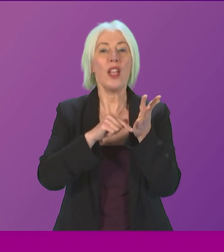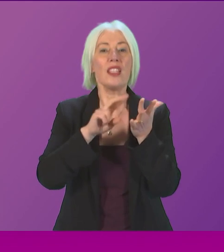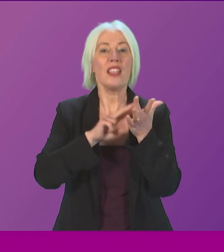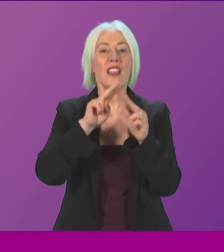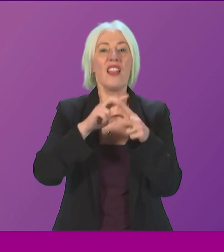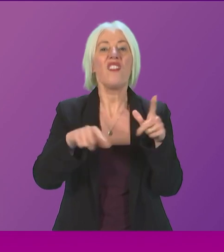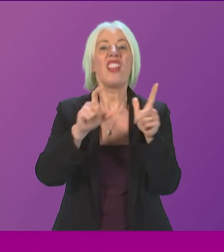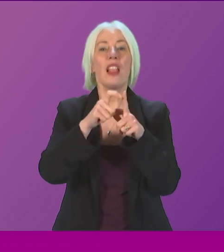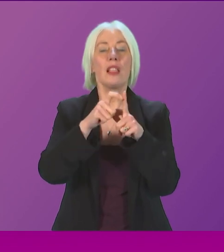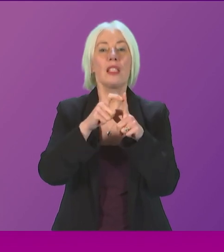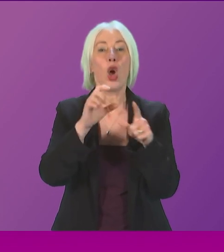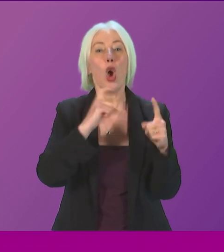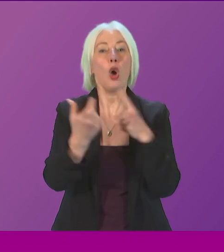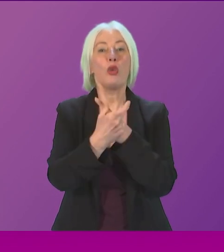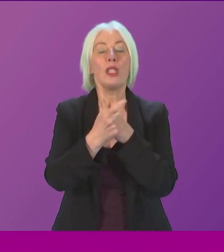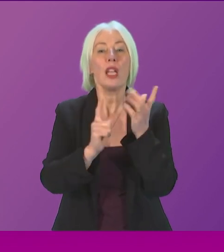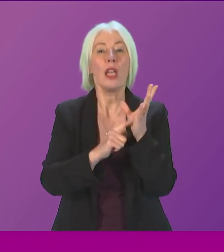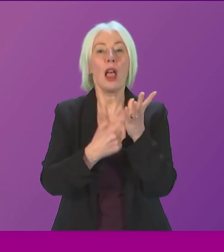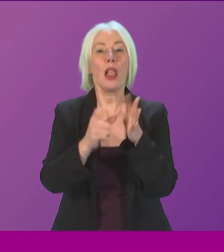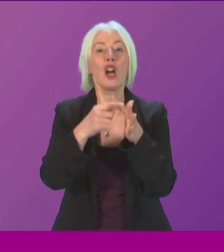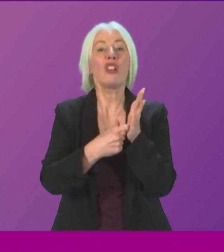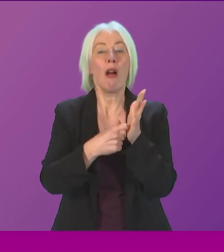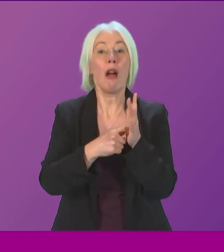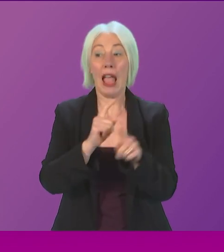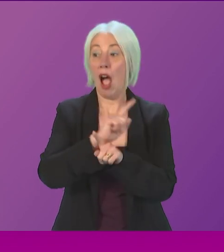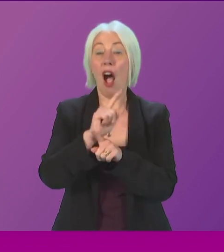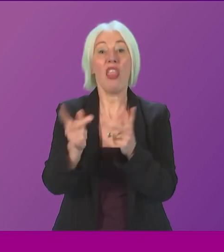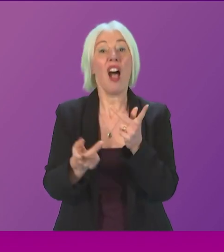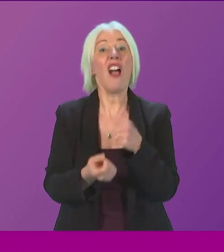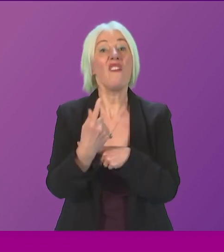There will, of course, be more events later this year, when His Majesty is presented with